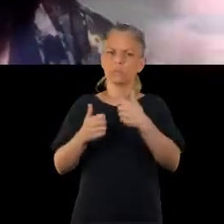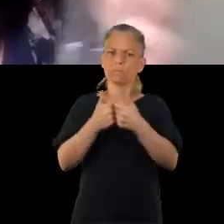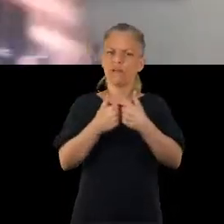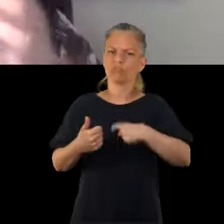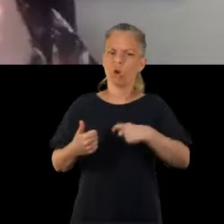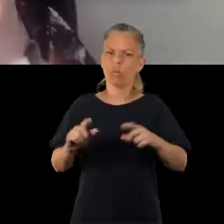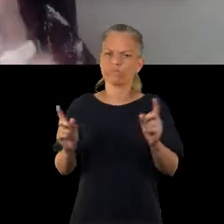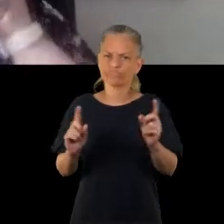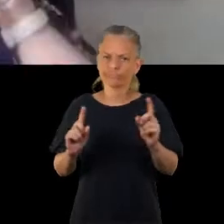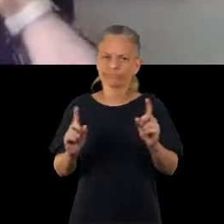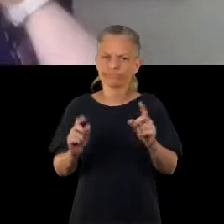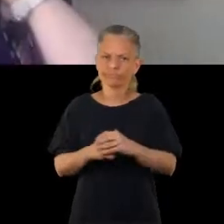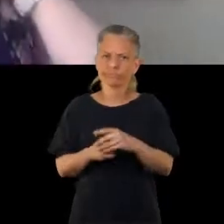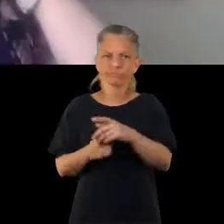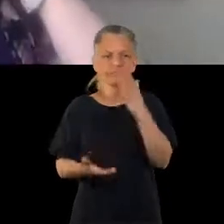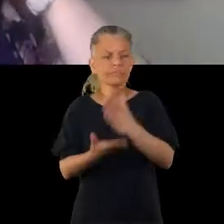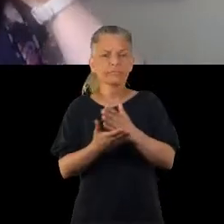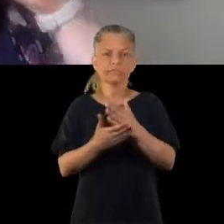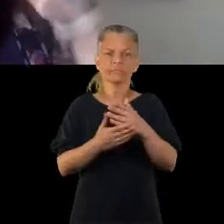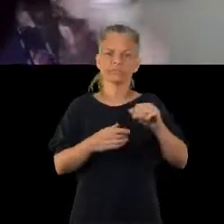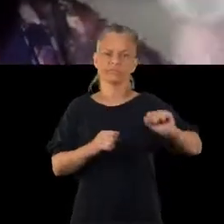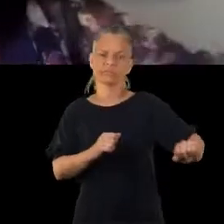you speak a little bit about the work that you’ve done with smaller organisations,